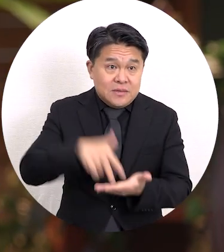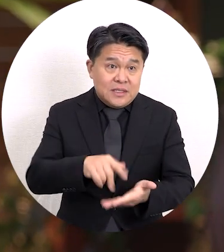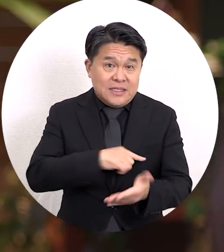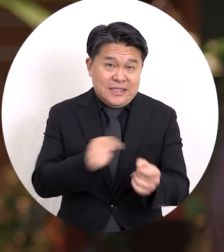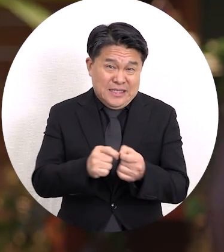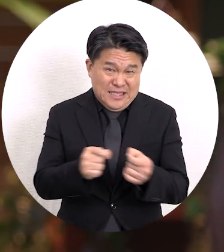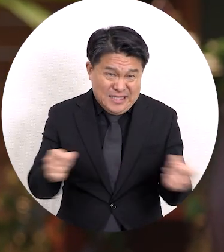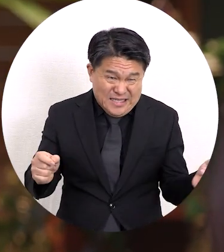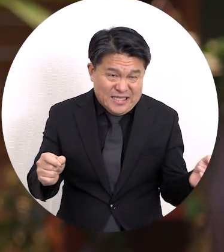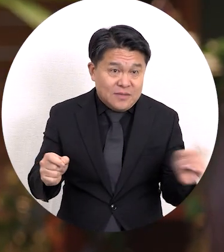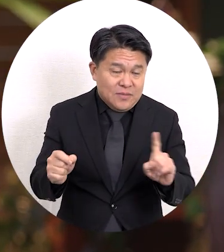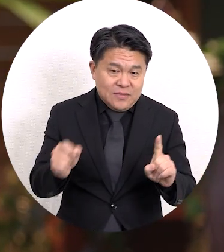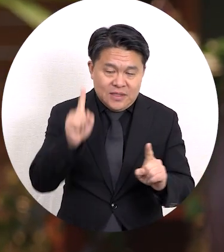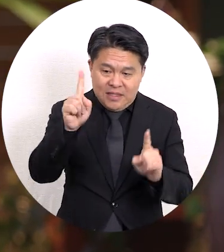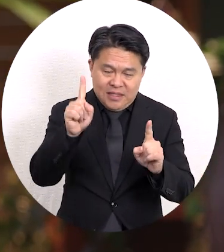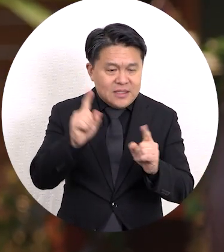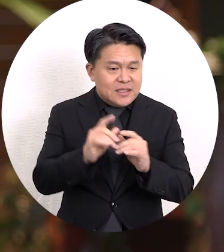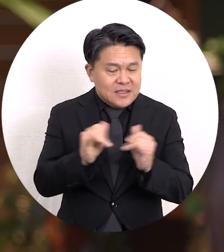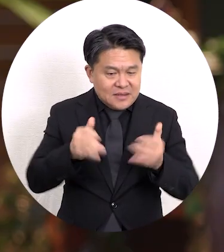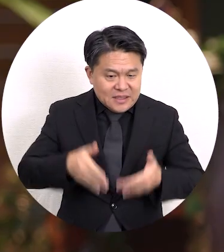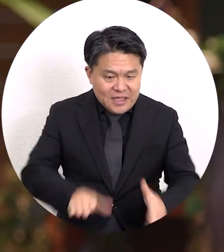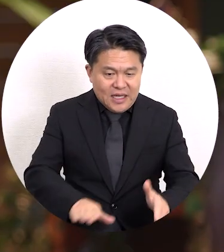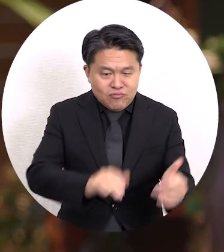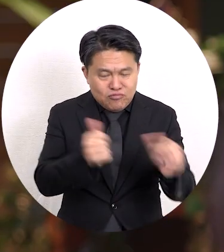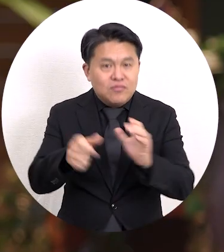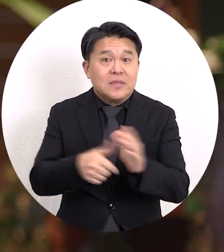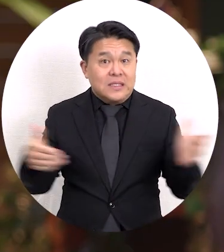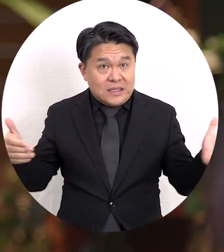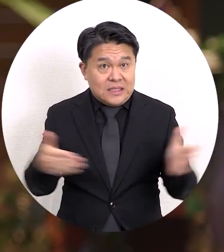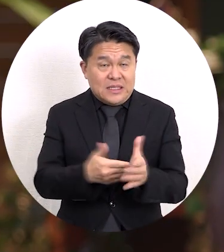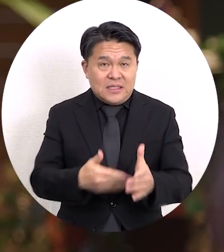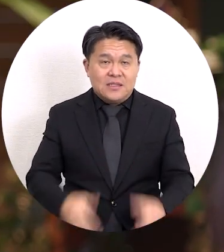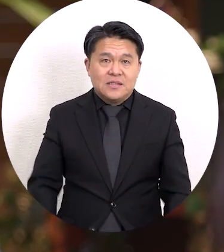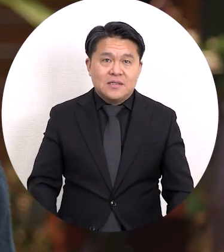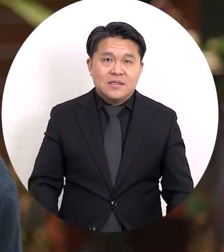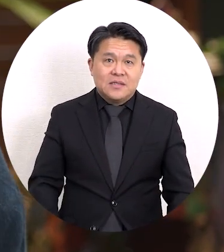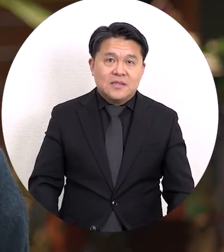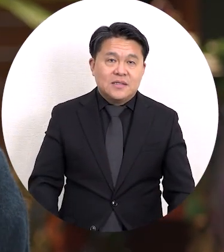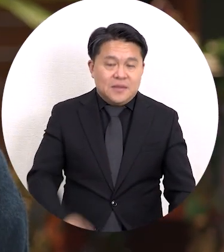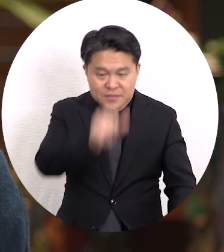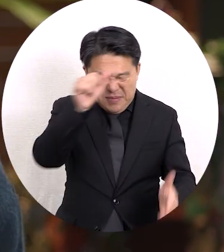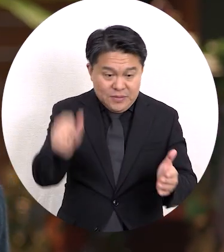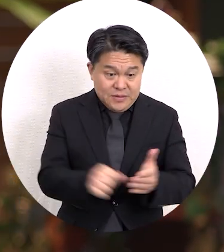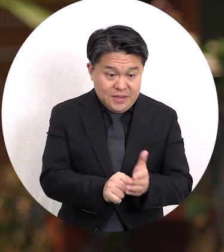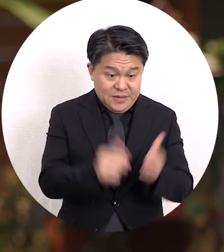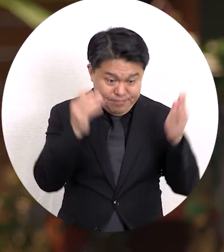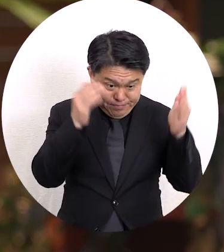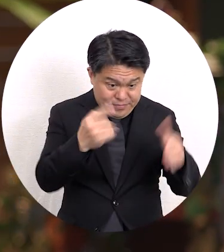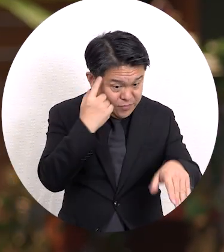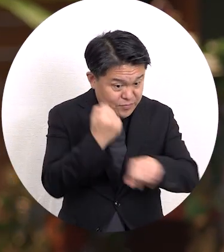a person's lifetime, from birth to death, so we mainly study span of an individual's life.